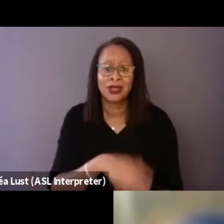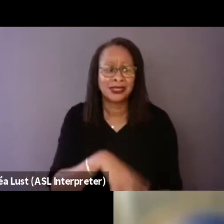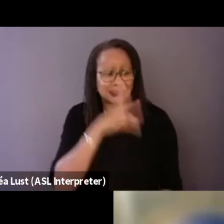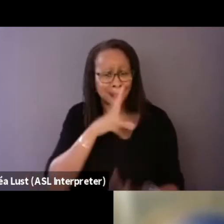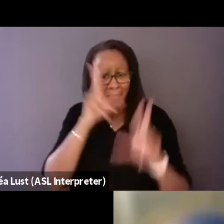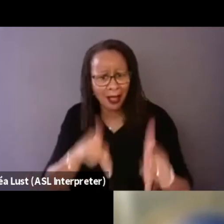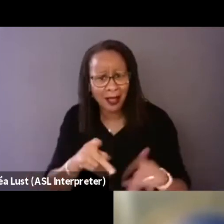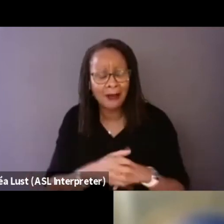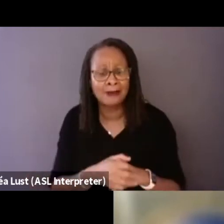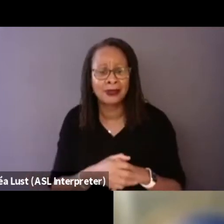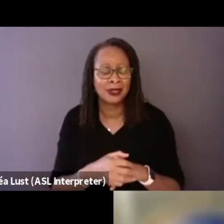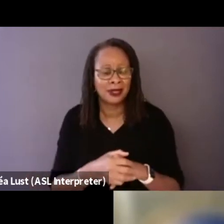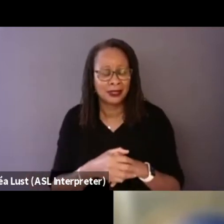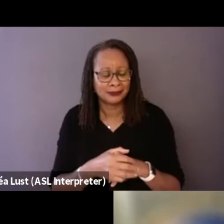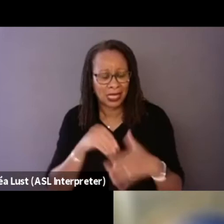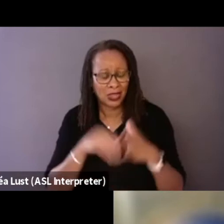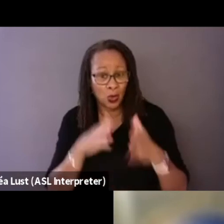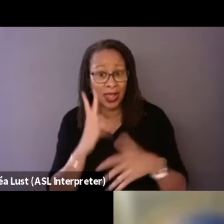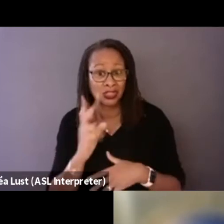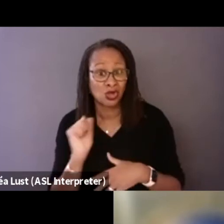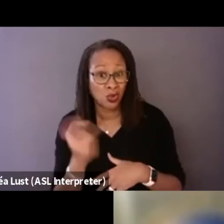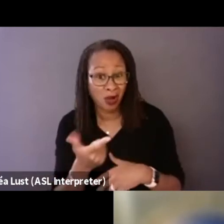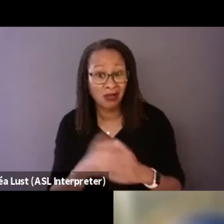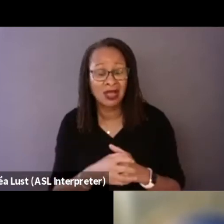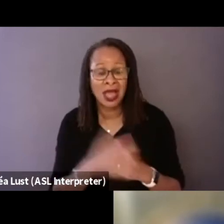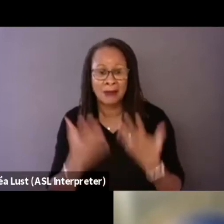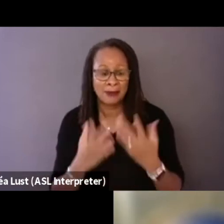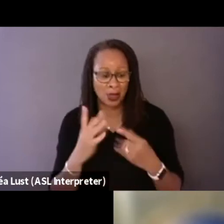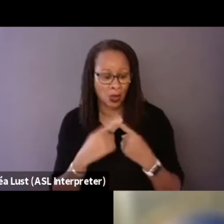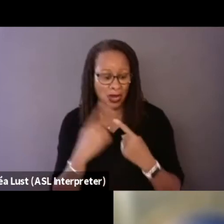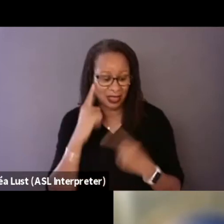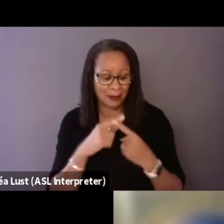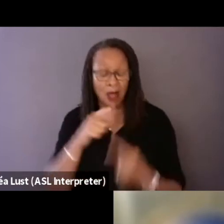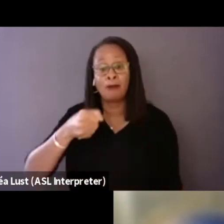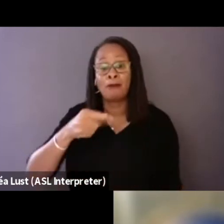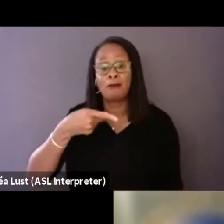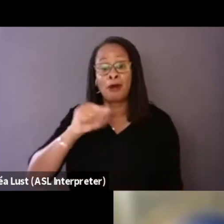in the way that I saw all of you all. Maybe when I think about like the Parkland students or something like that,